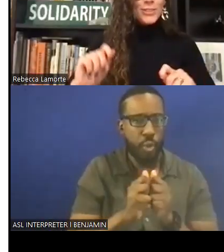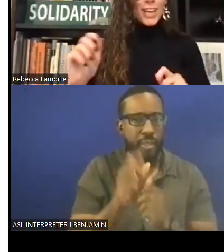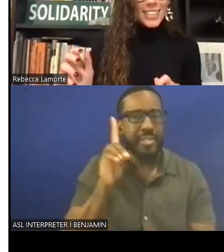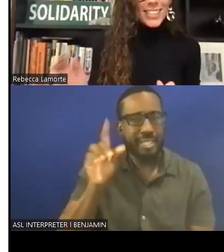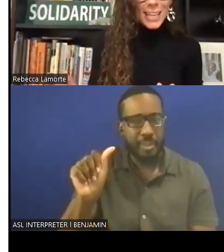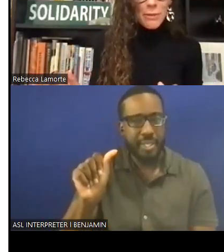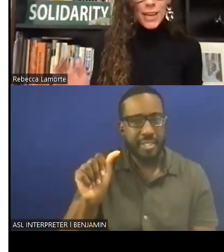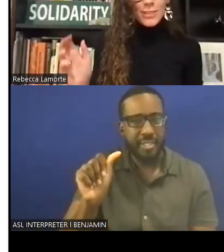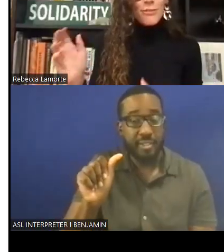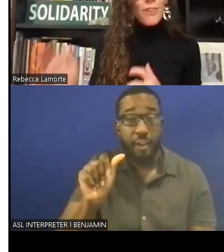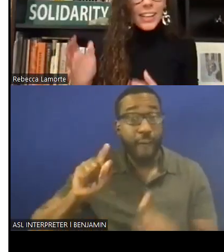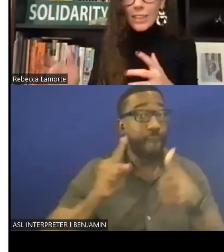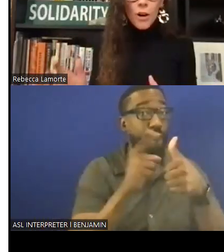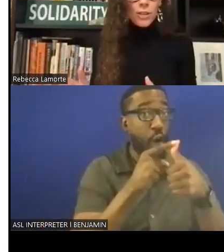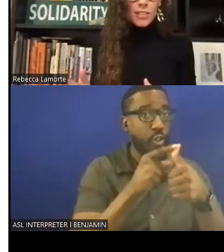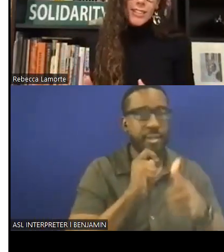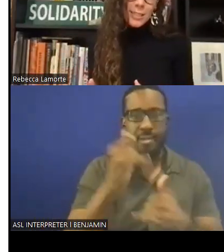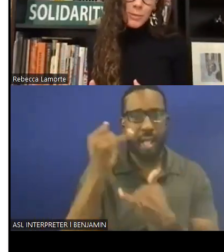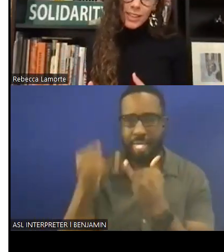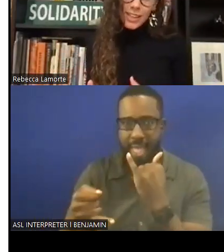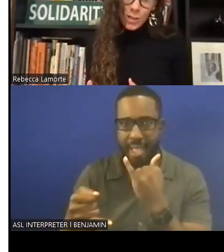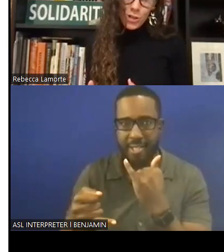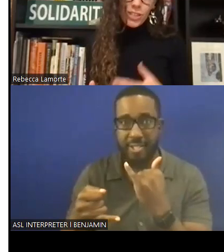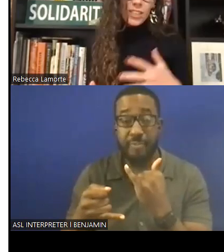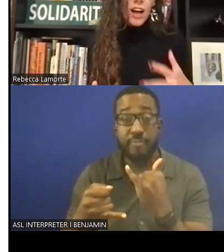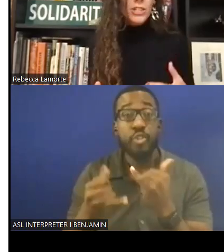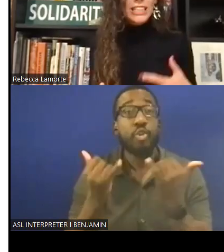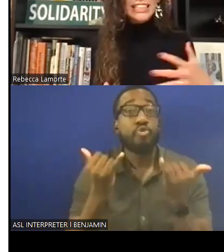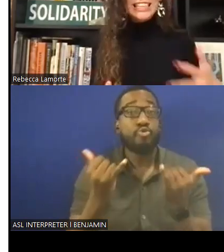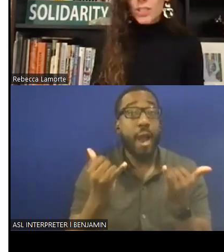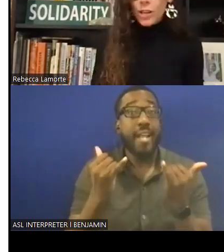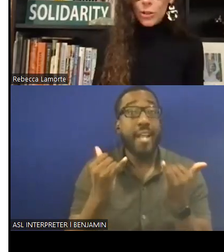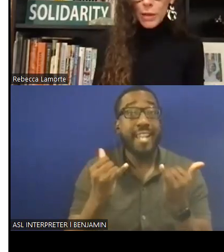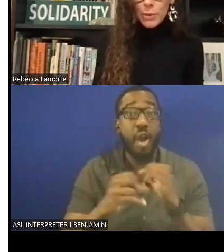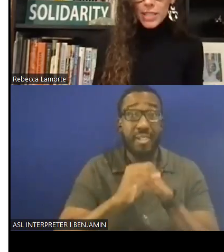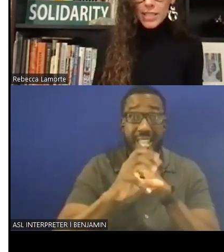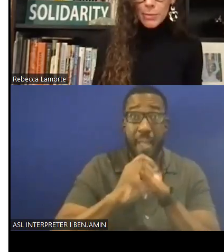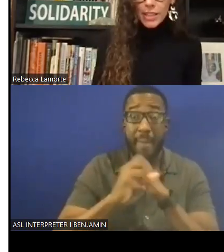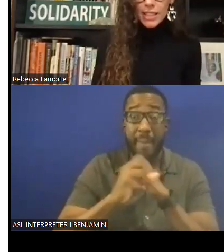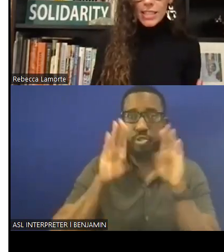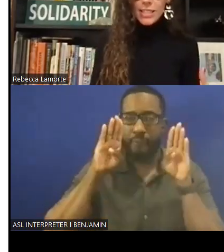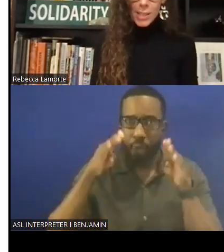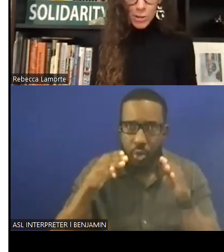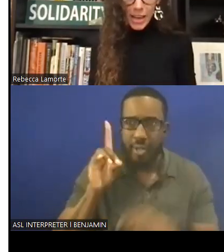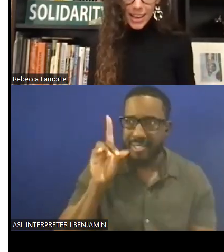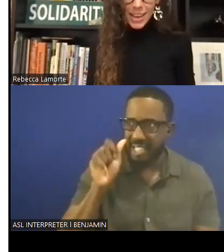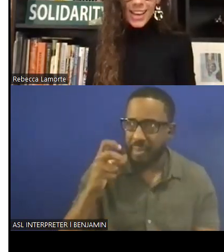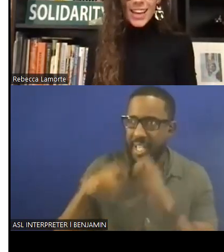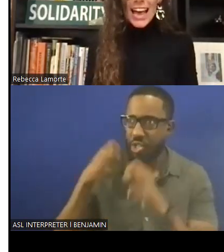So candidates and campaigns are finally focusing on disability issues and acknowledging the need to include people with disabilities in decision making.